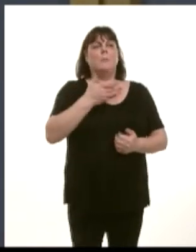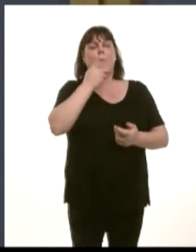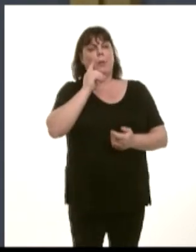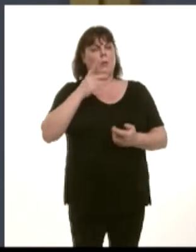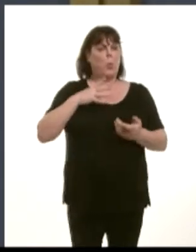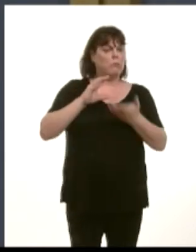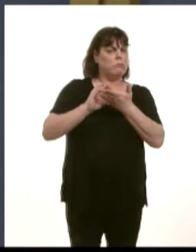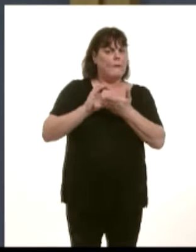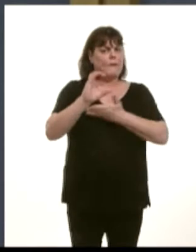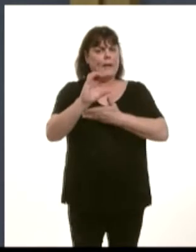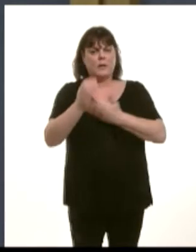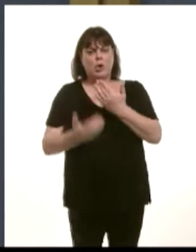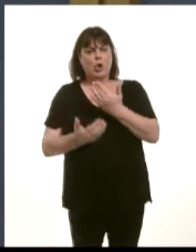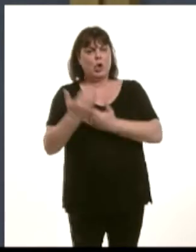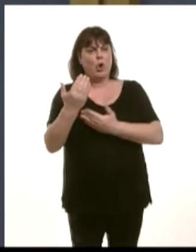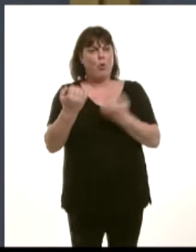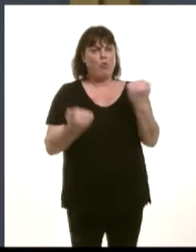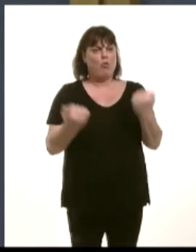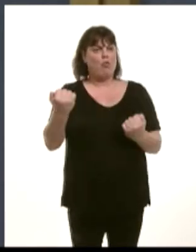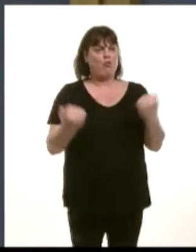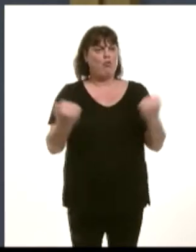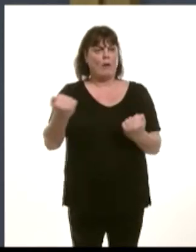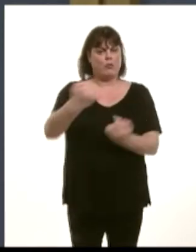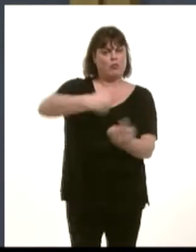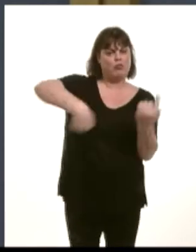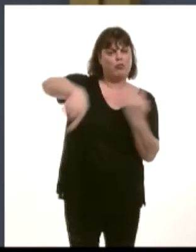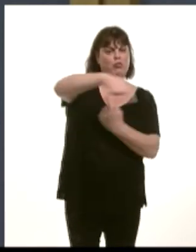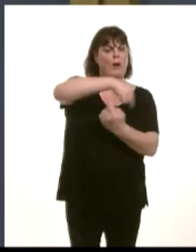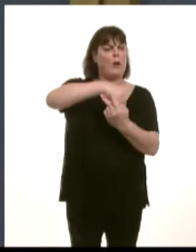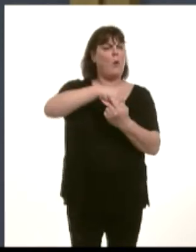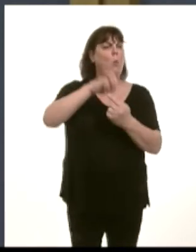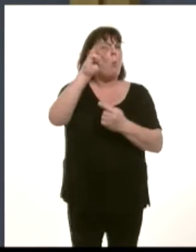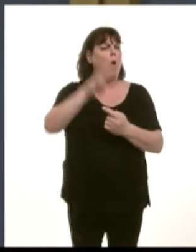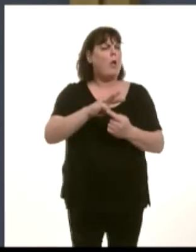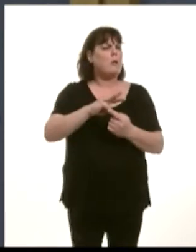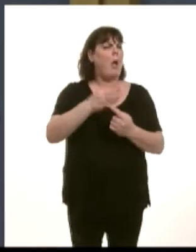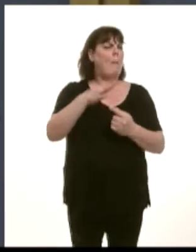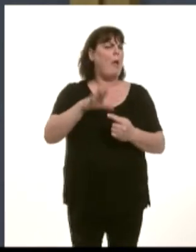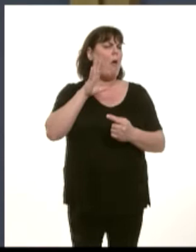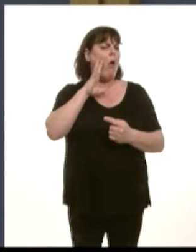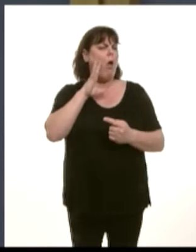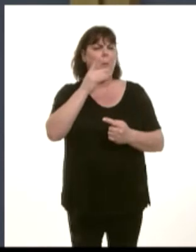new race track in Wales, and there is talk of development in Ebbw Vale, but there is